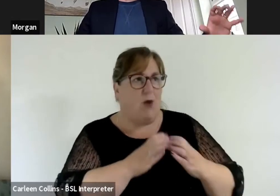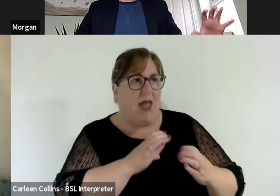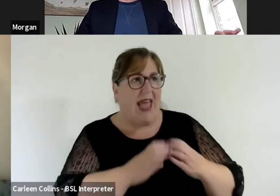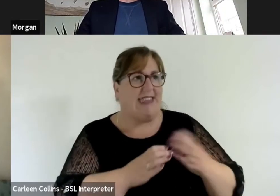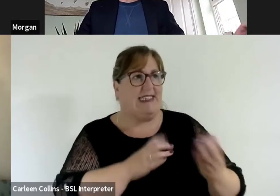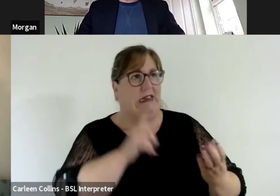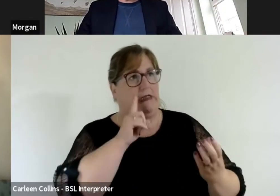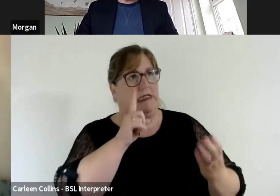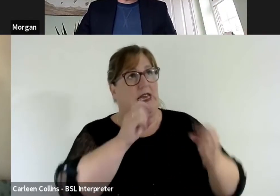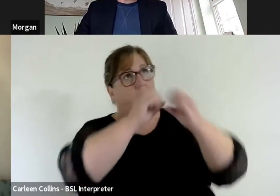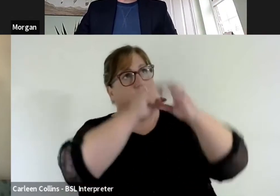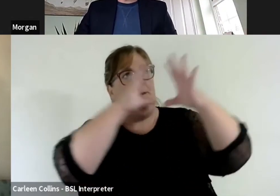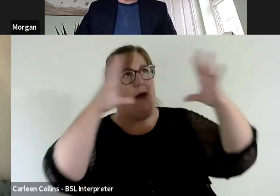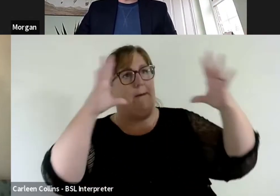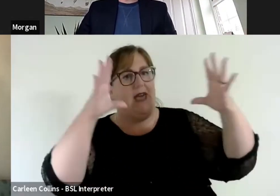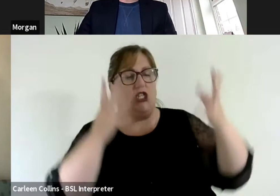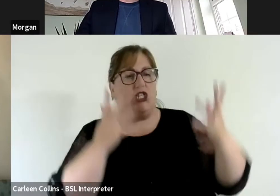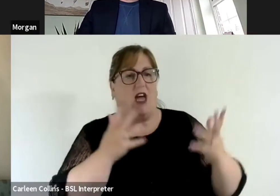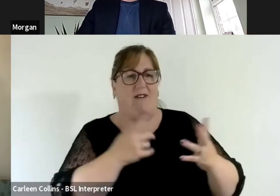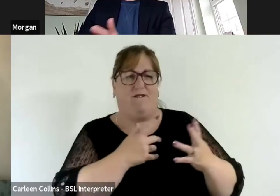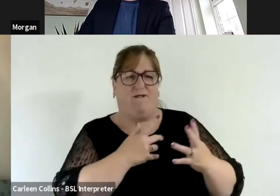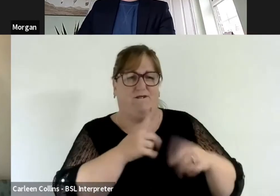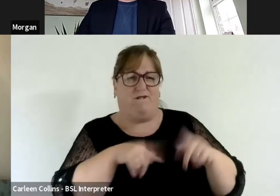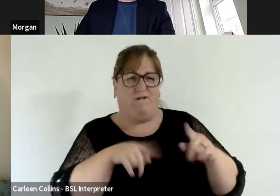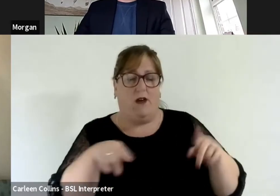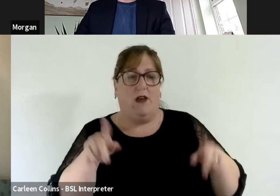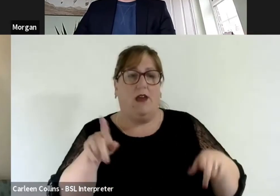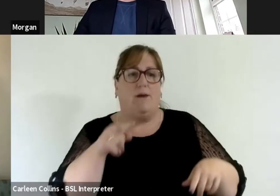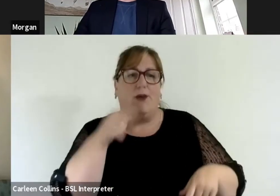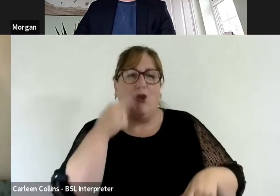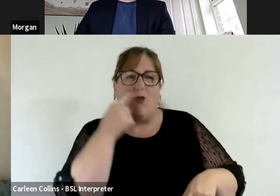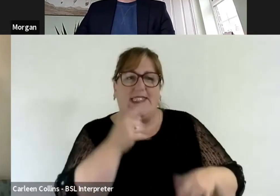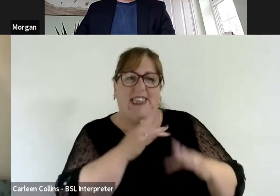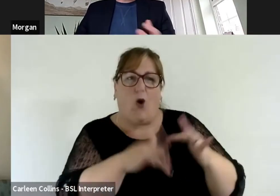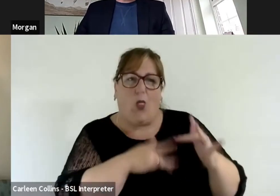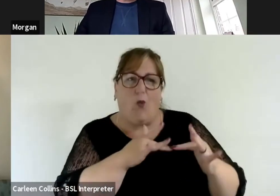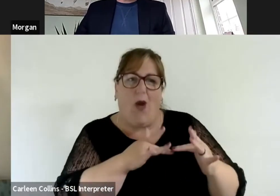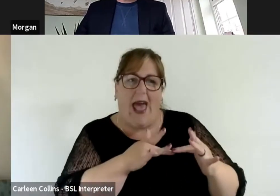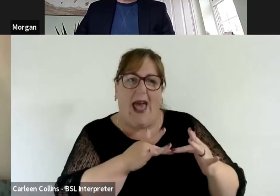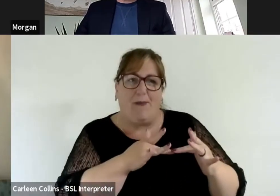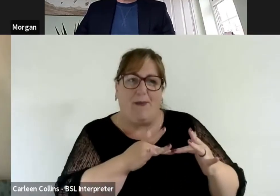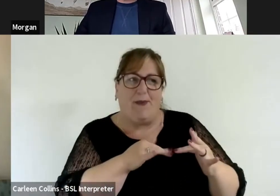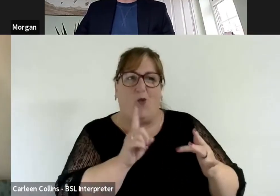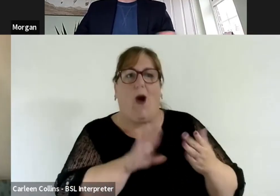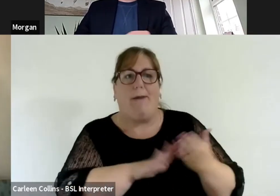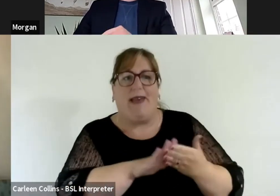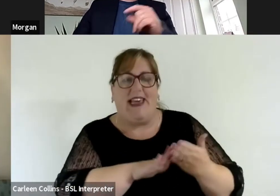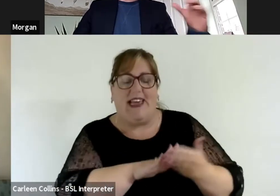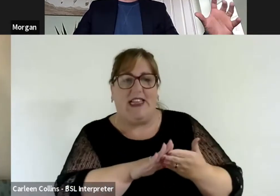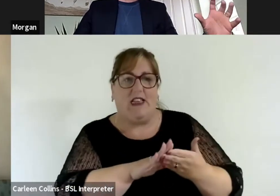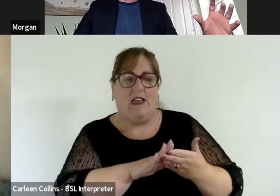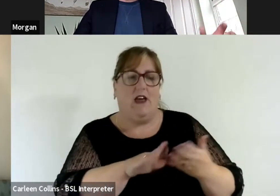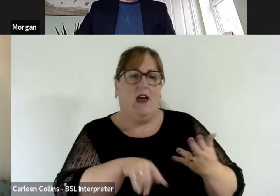You could be asked to talk about behaviour, we have the Civil Service behaviours and they come under a host of different things such as leading and communicating, seeing the bigger picture.